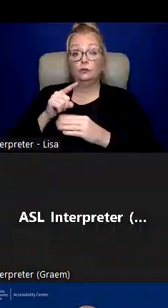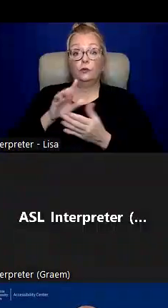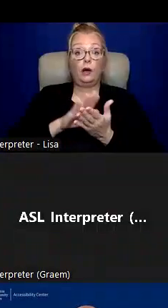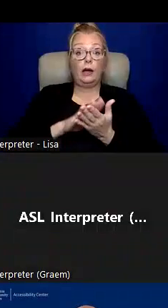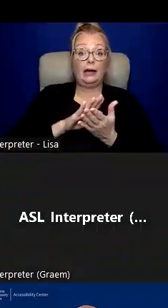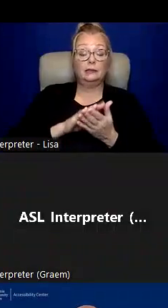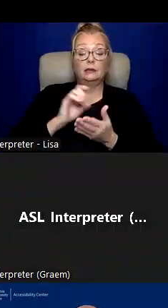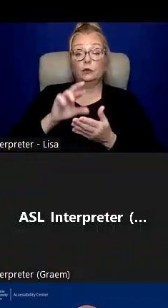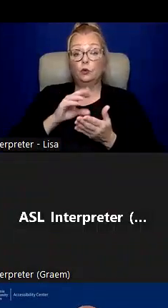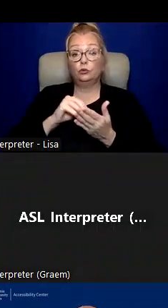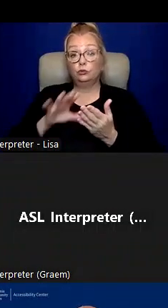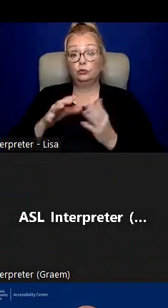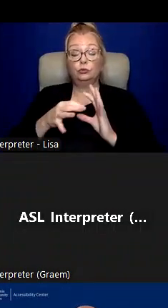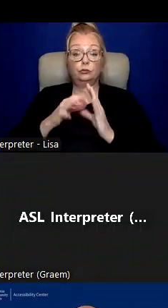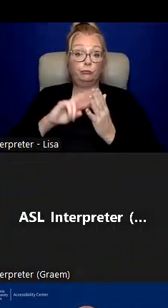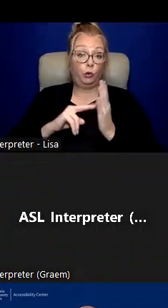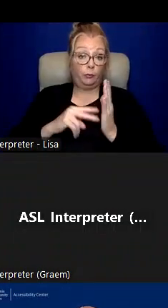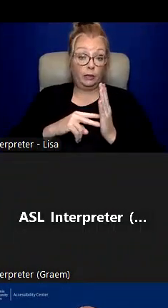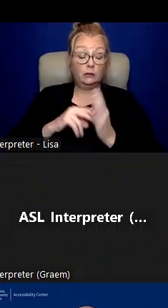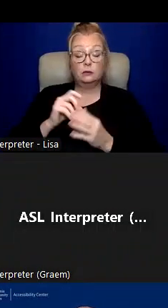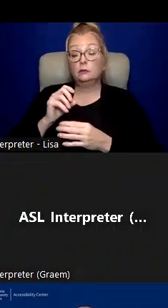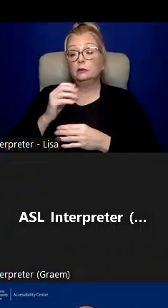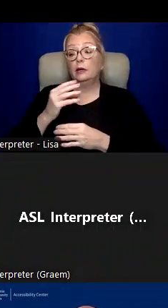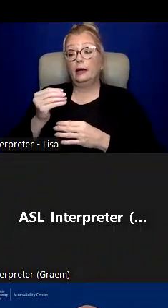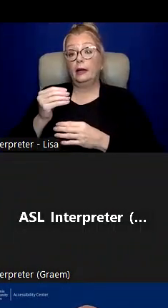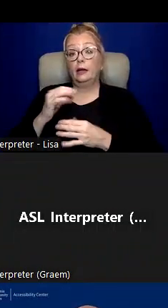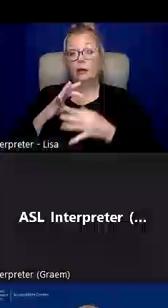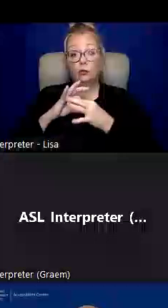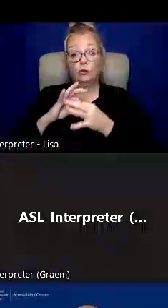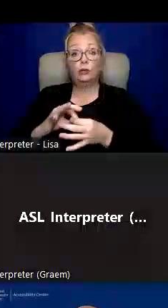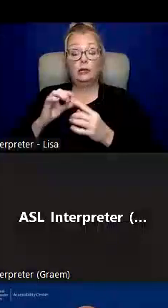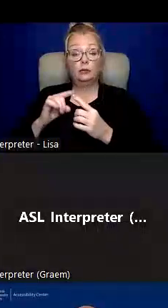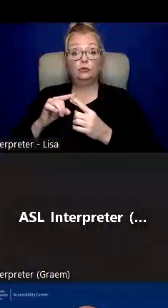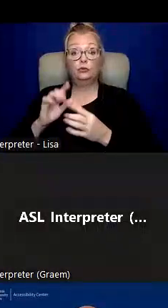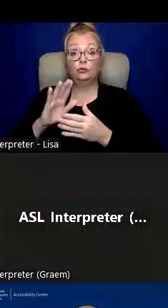purpose? And/or is it related to college or a job-related purpose?